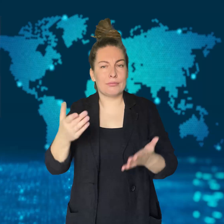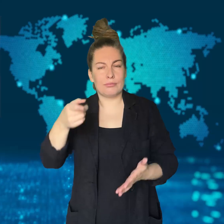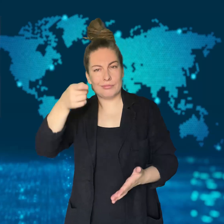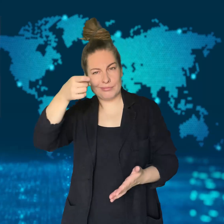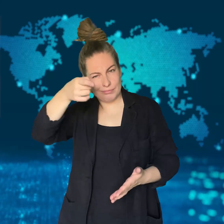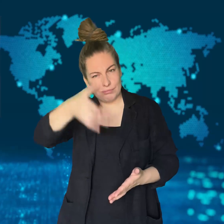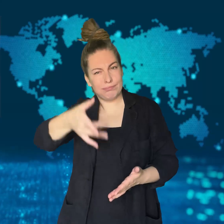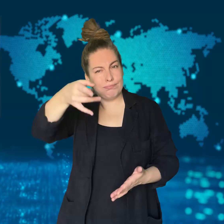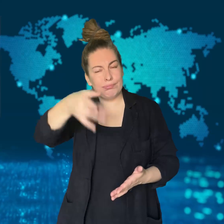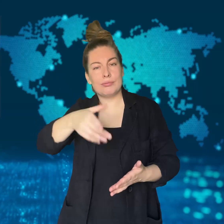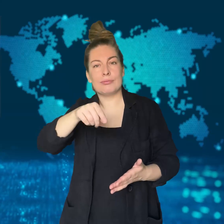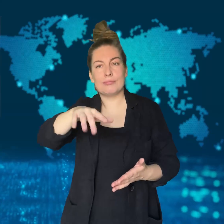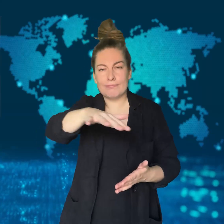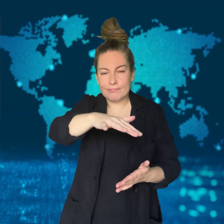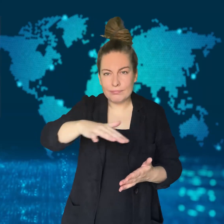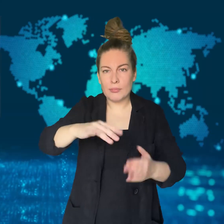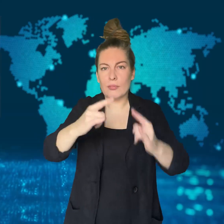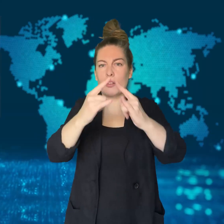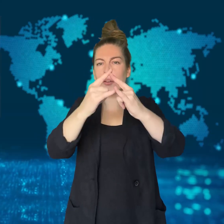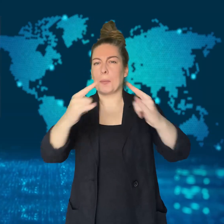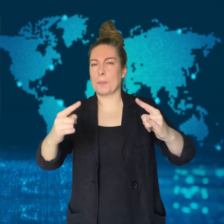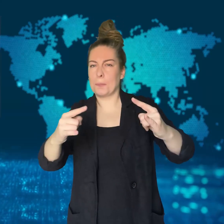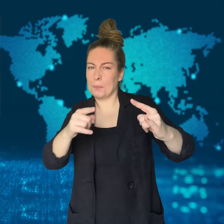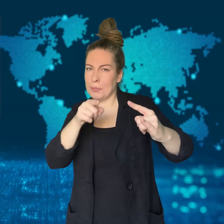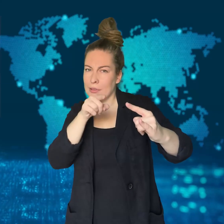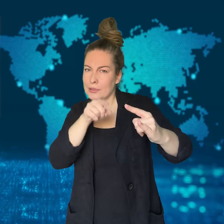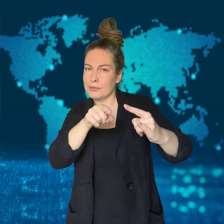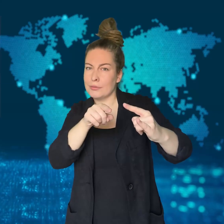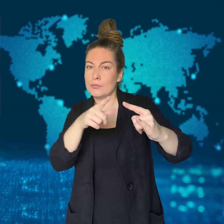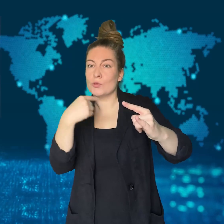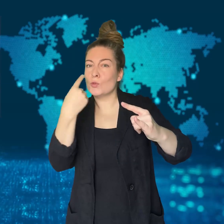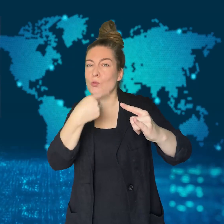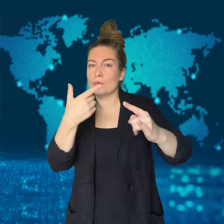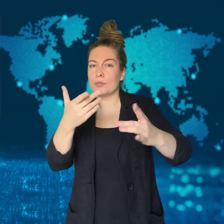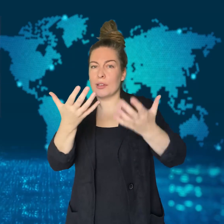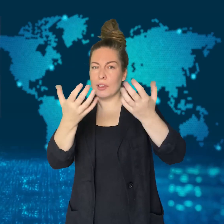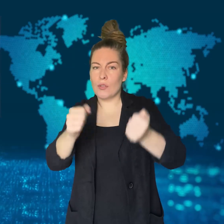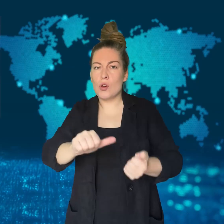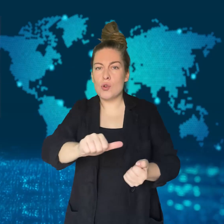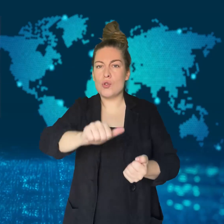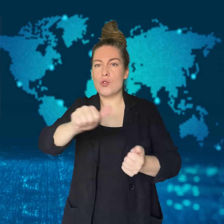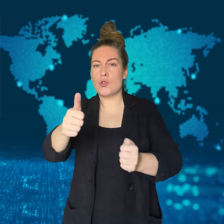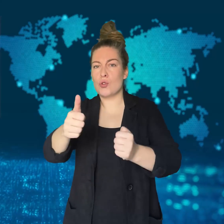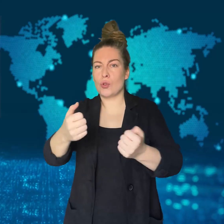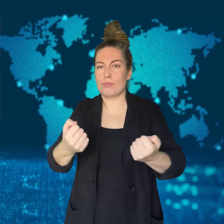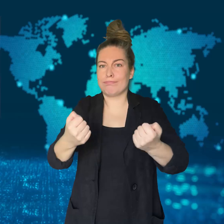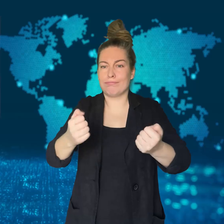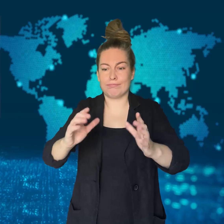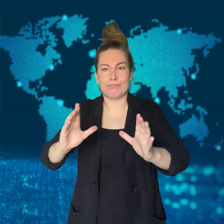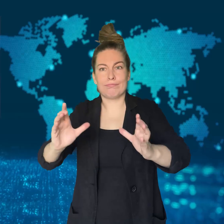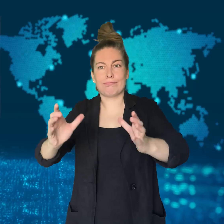at least 40 people were killed in a market